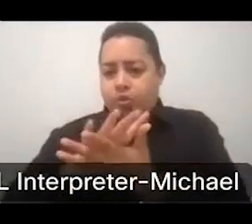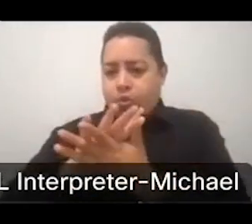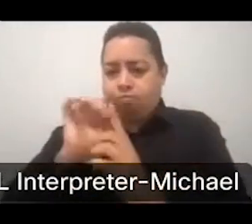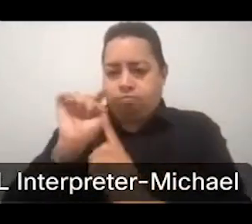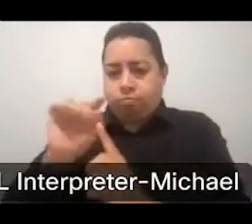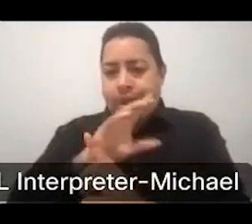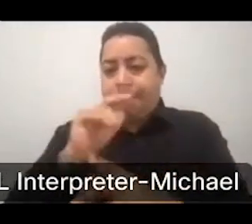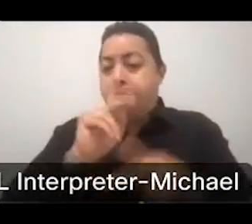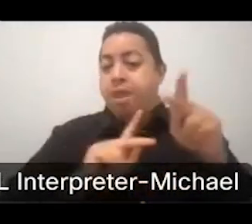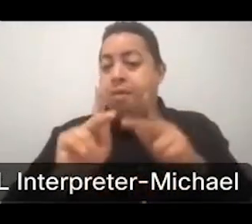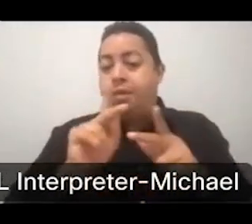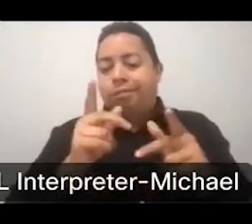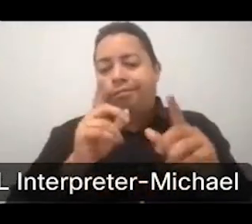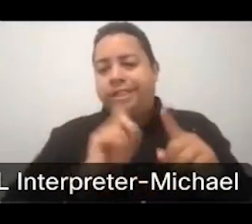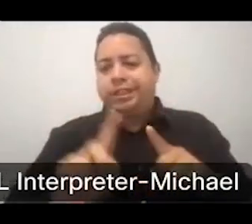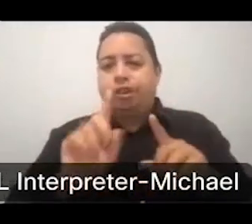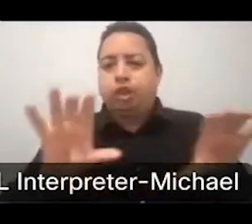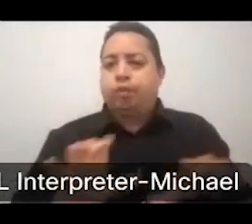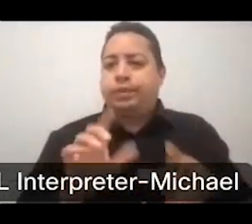such as going to class and graduating.